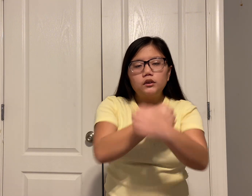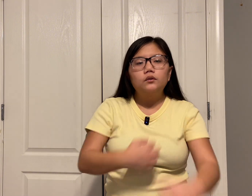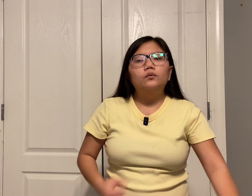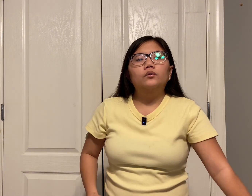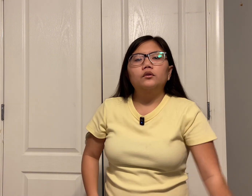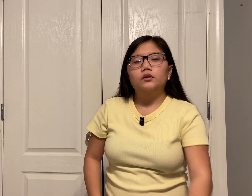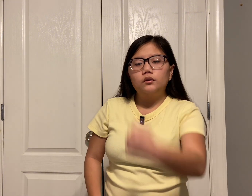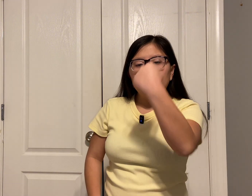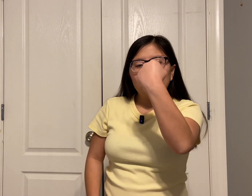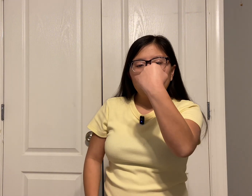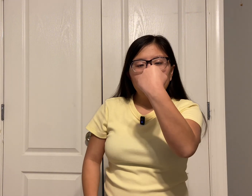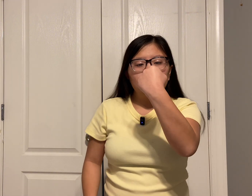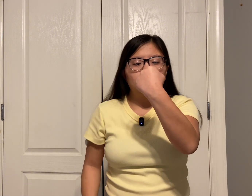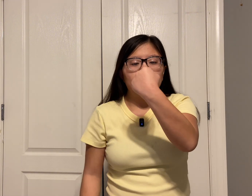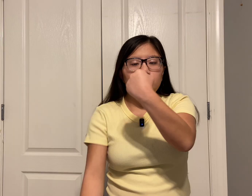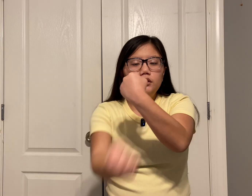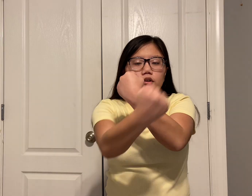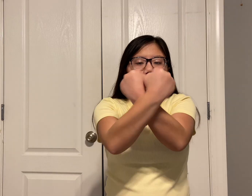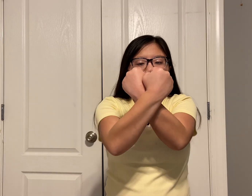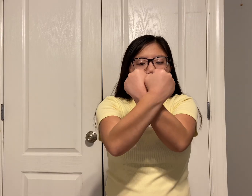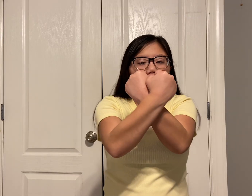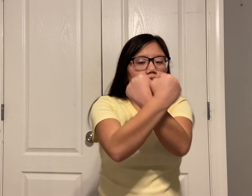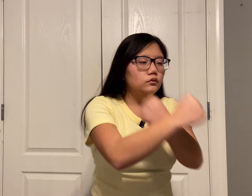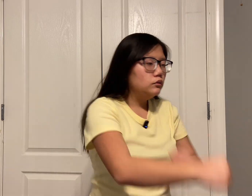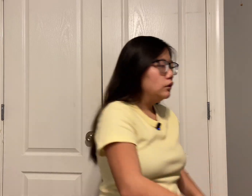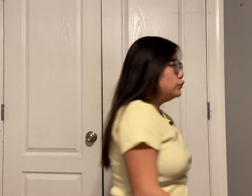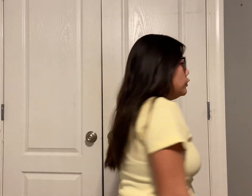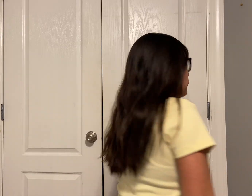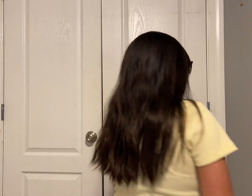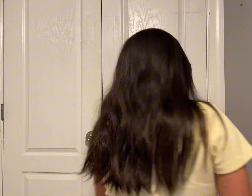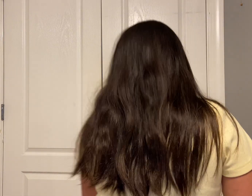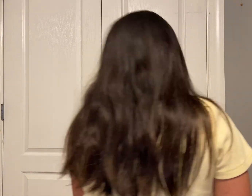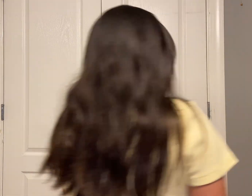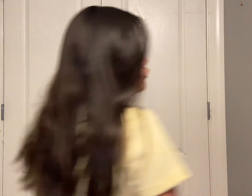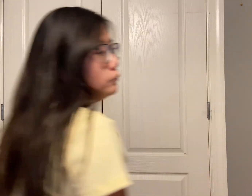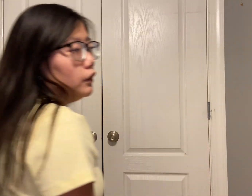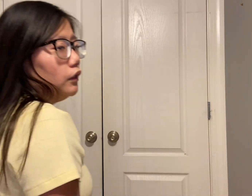or one two. I'll show you again from my angle.